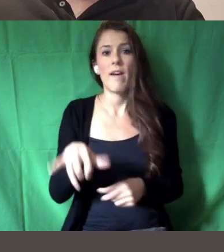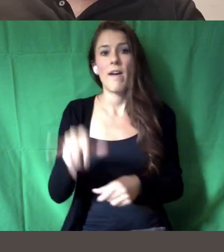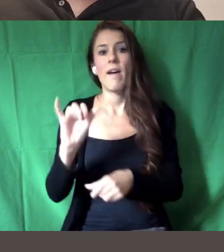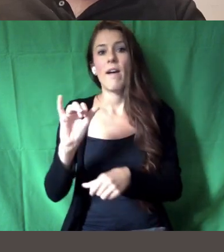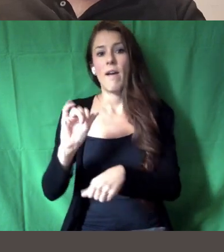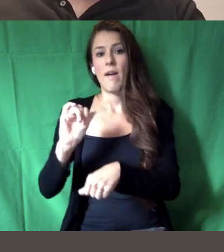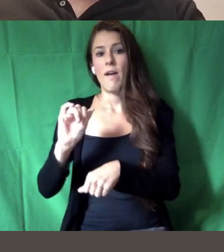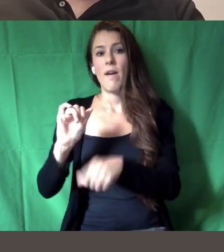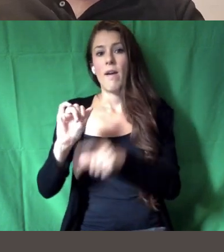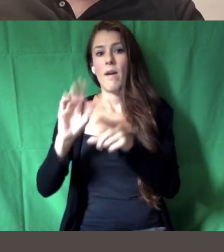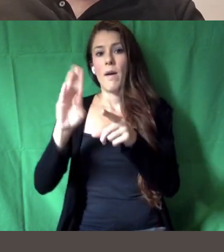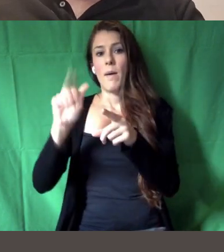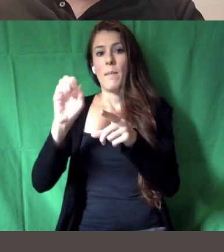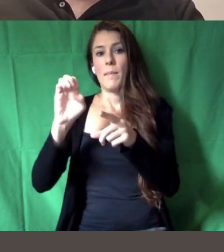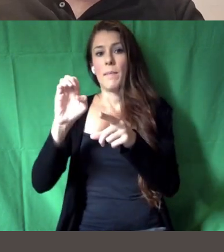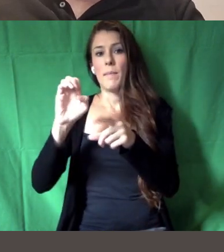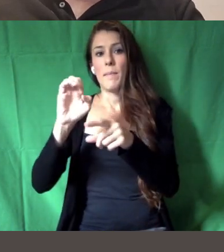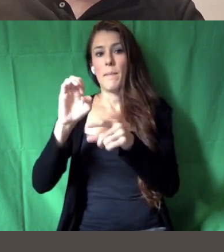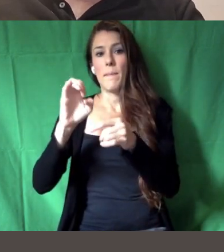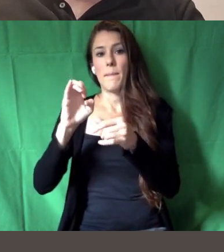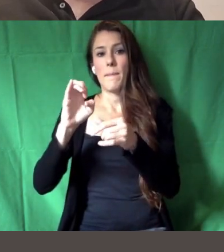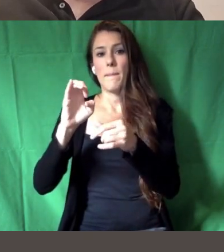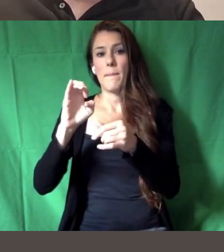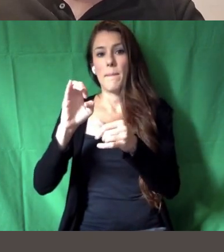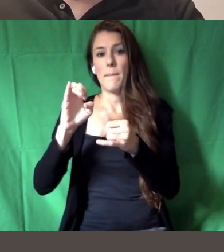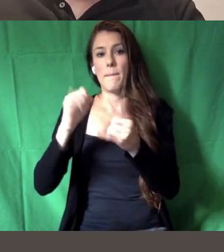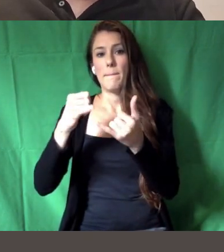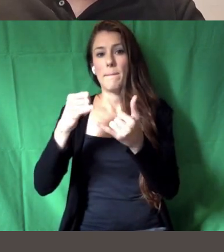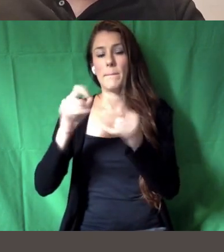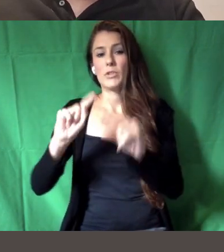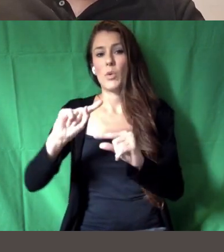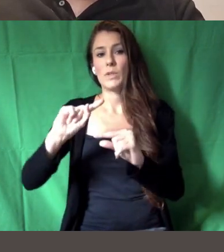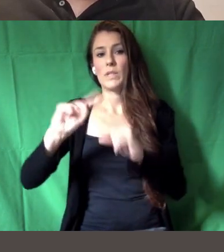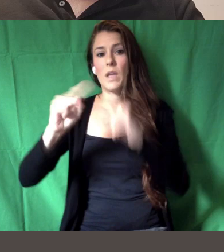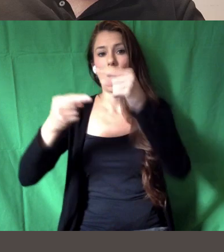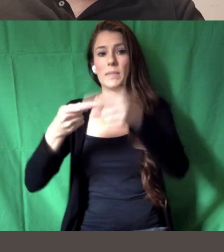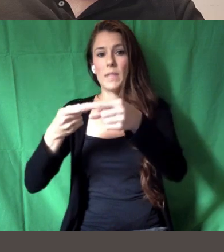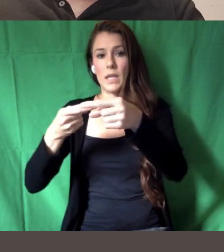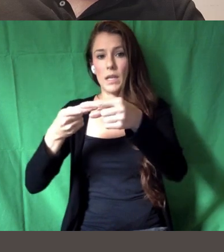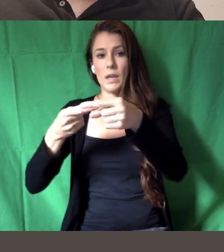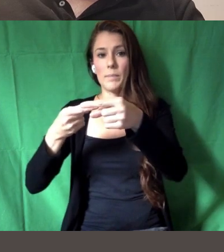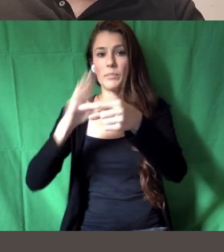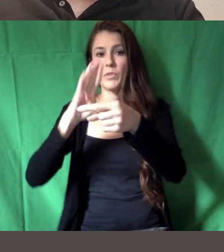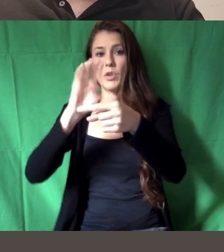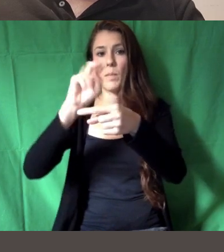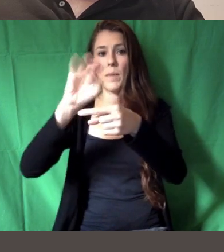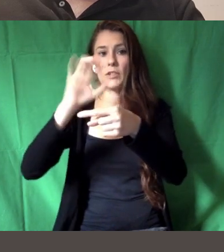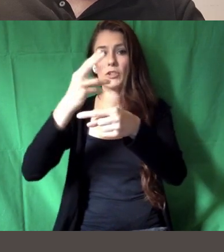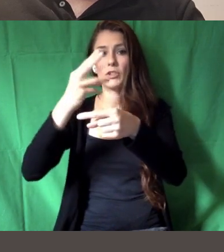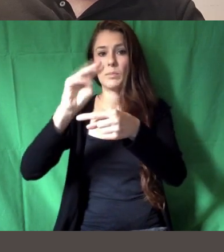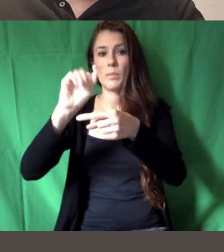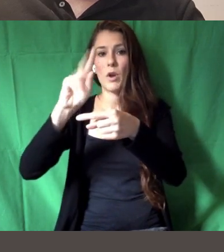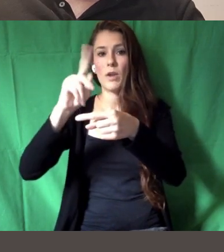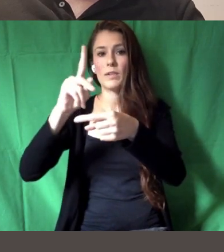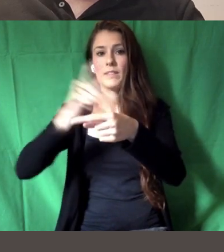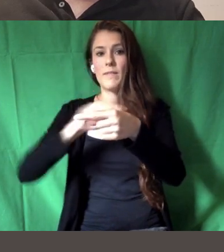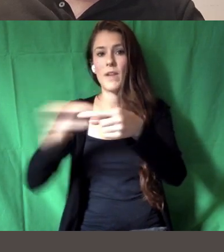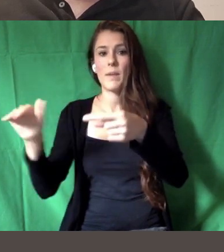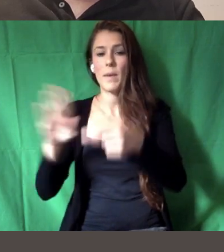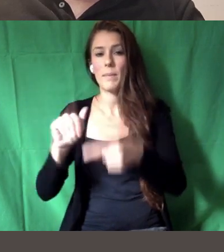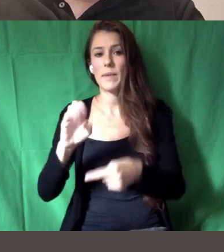completion time divided by baseline completion time. It's different from sometimes more often